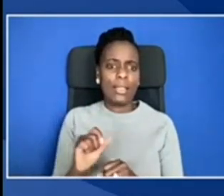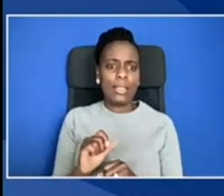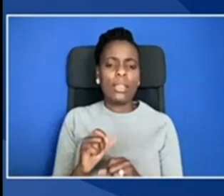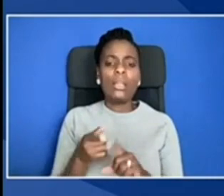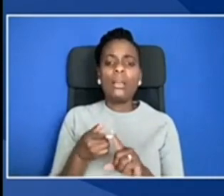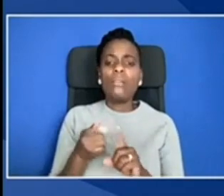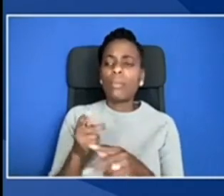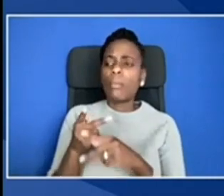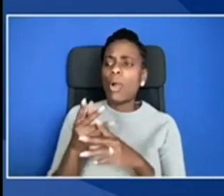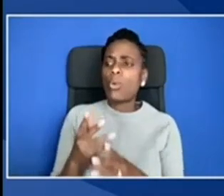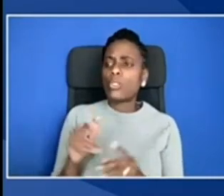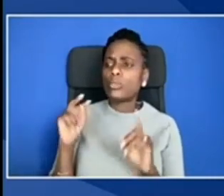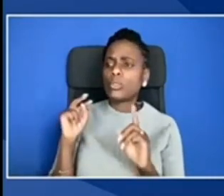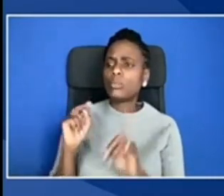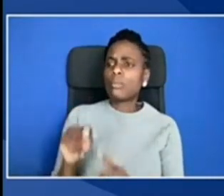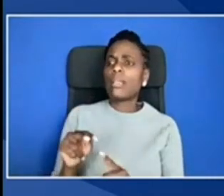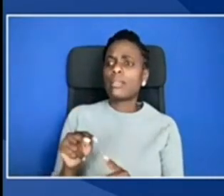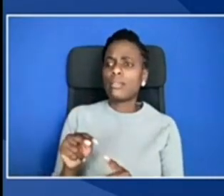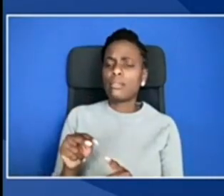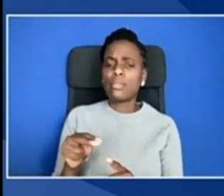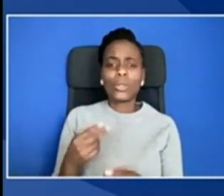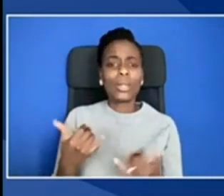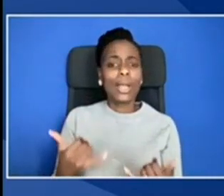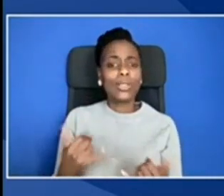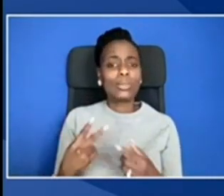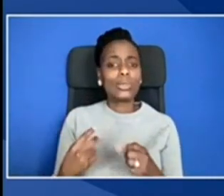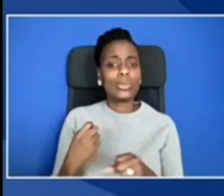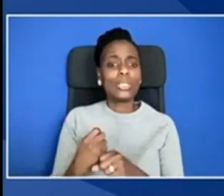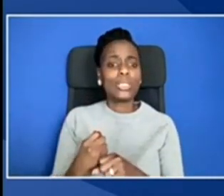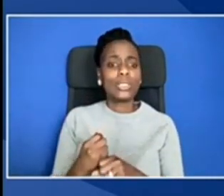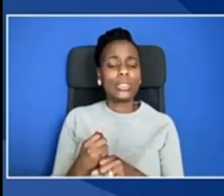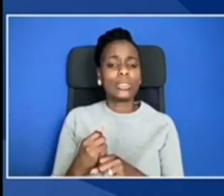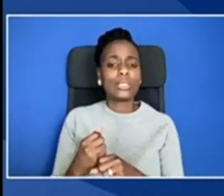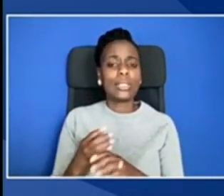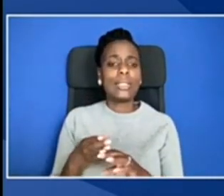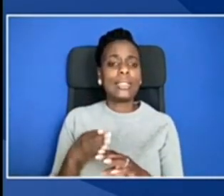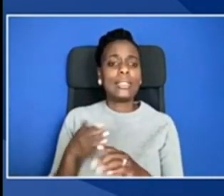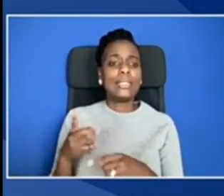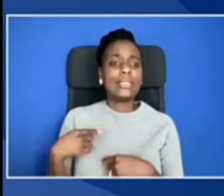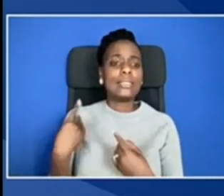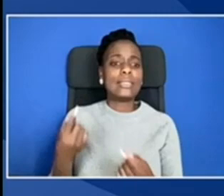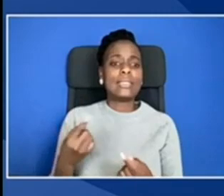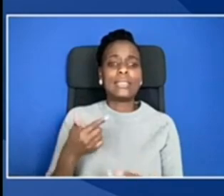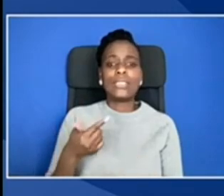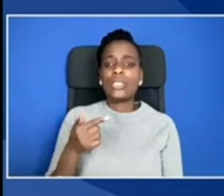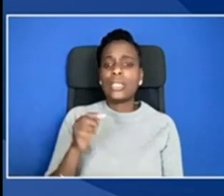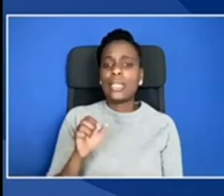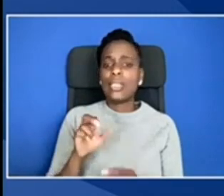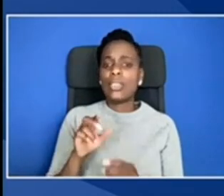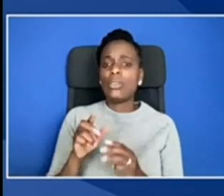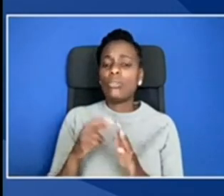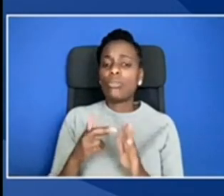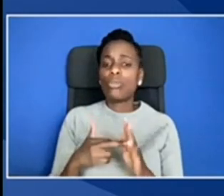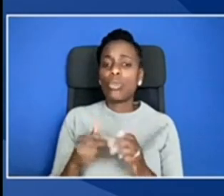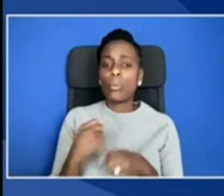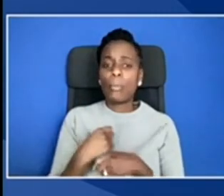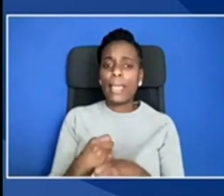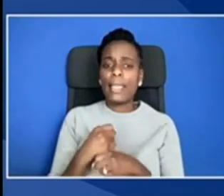So it's been like almost two years since the GE rulemaking, but my recollection is that what would happen is that a borrower